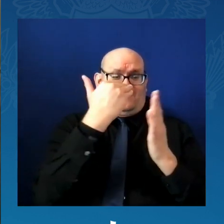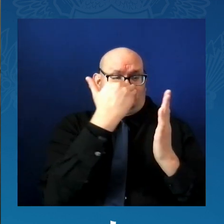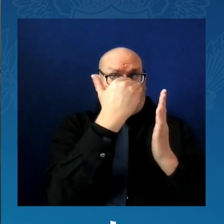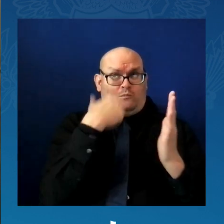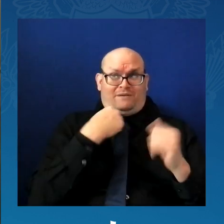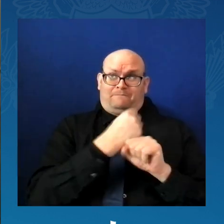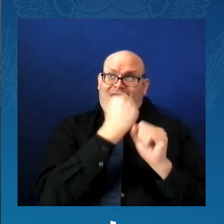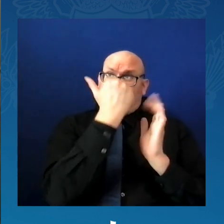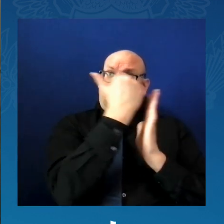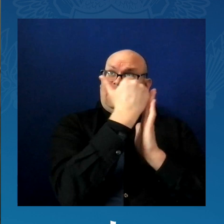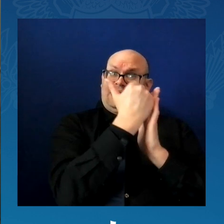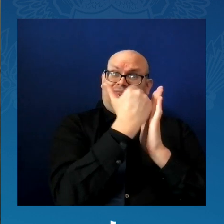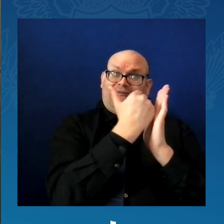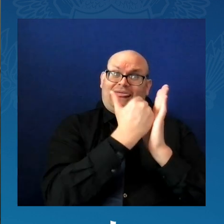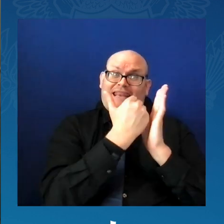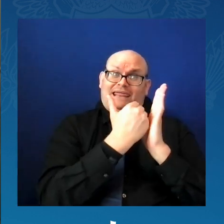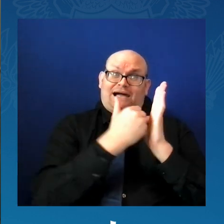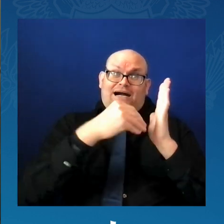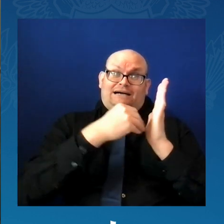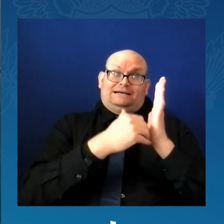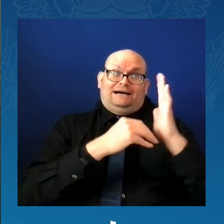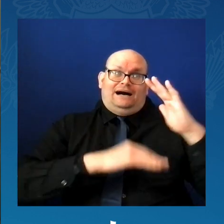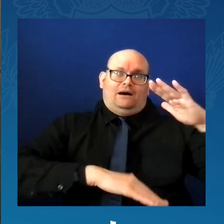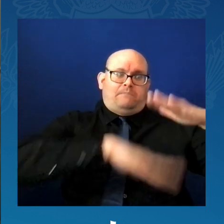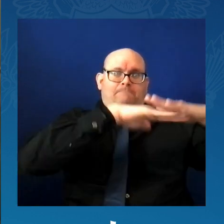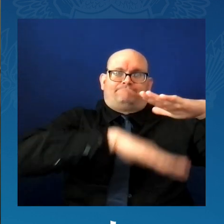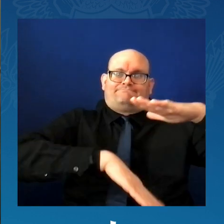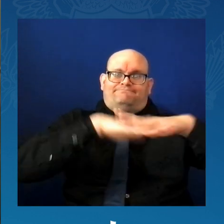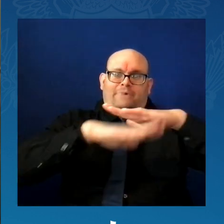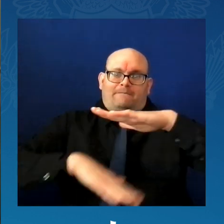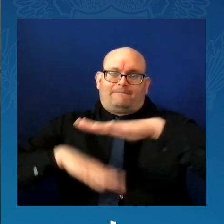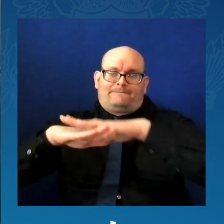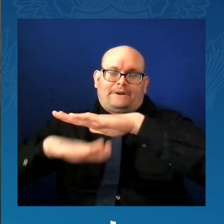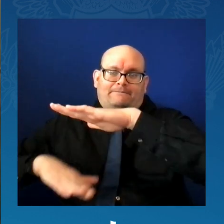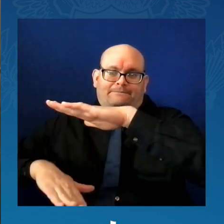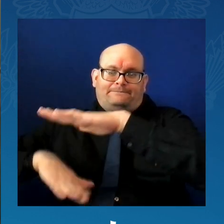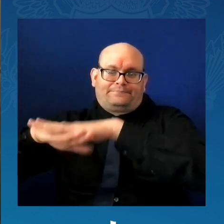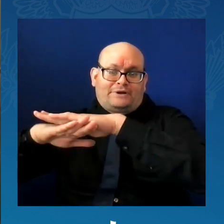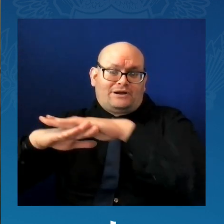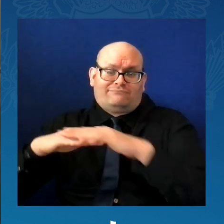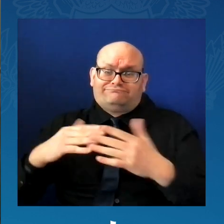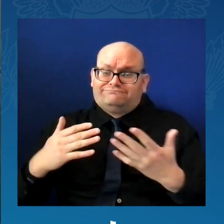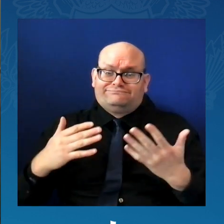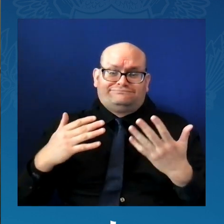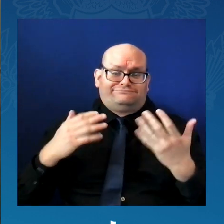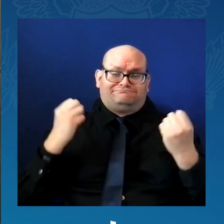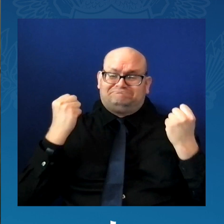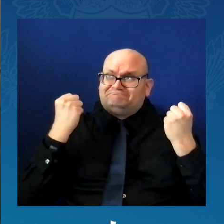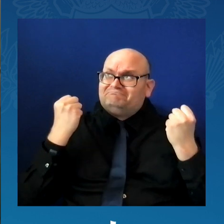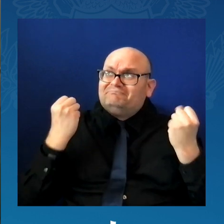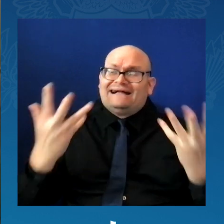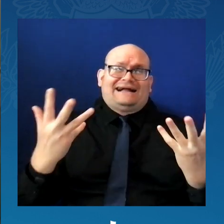such as mining of asteroids, mining on the moon.